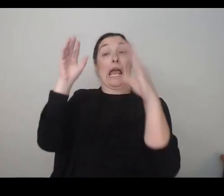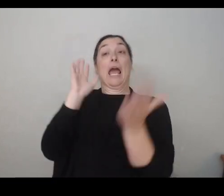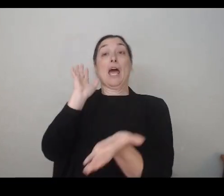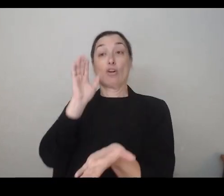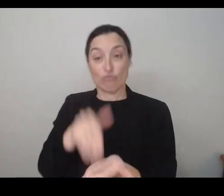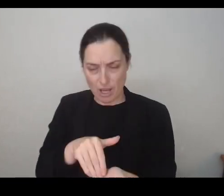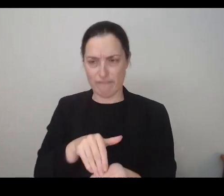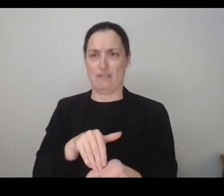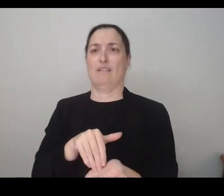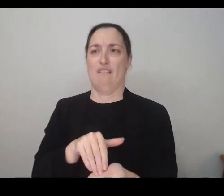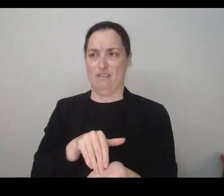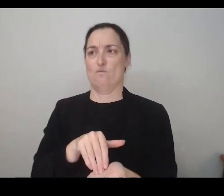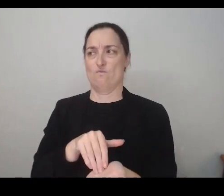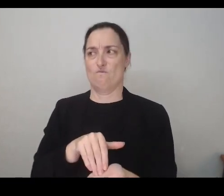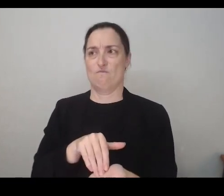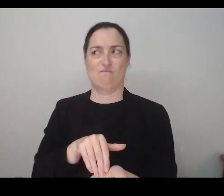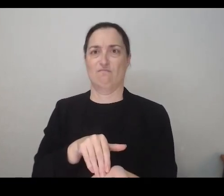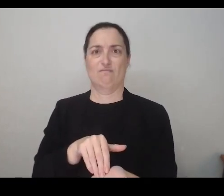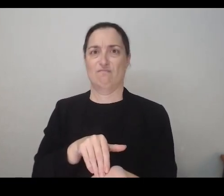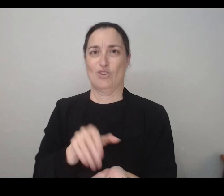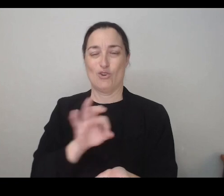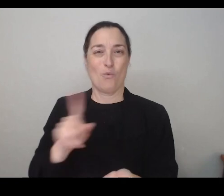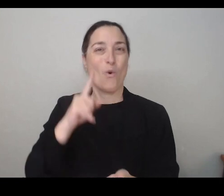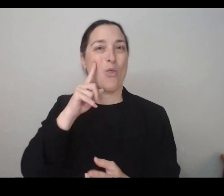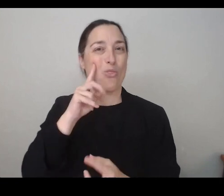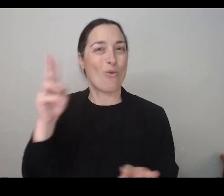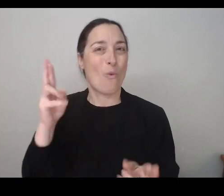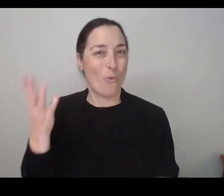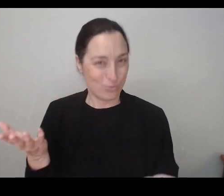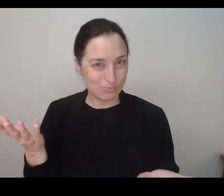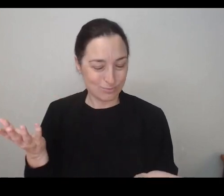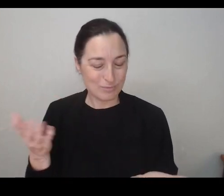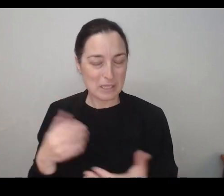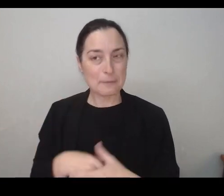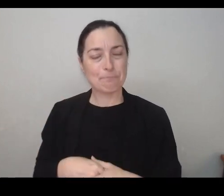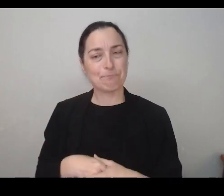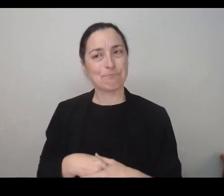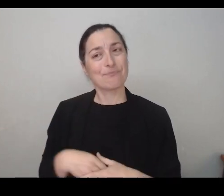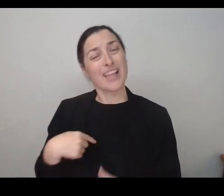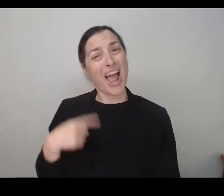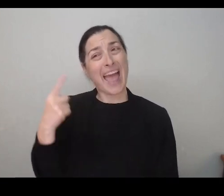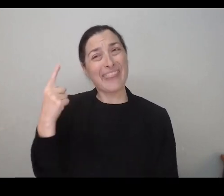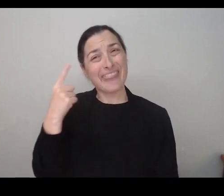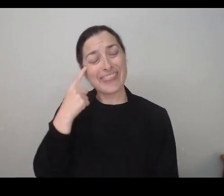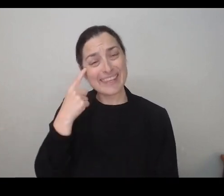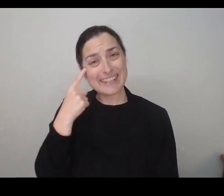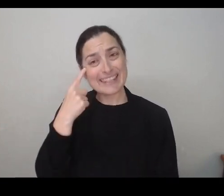it's obviously not exactly what he expects. But I think that really fast he also sees the...